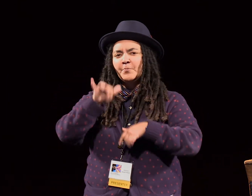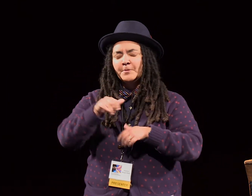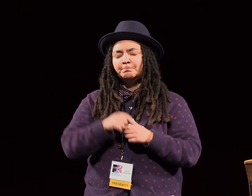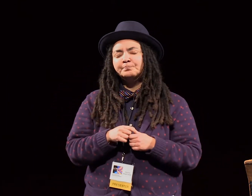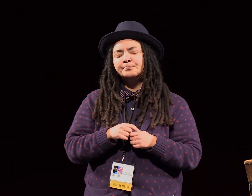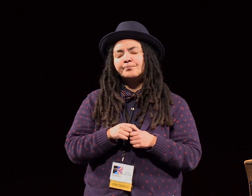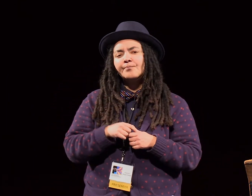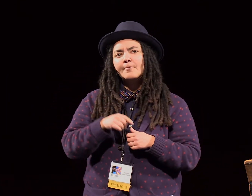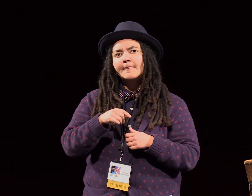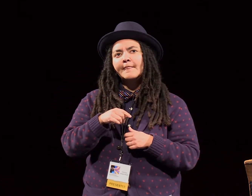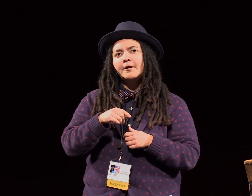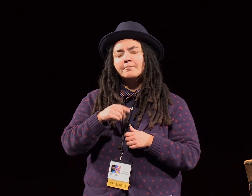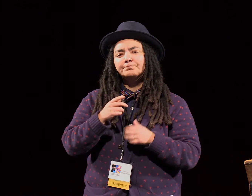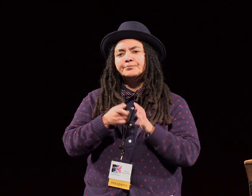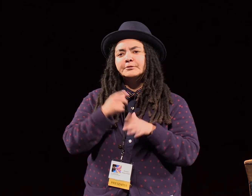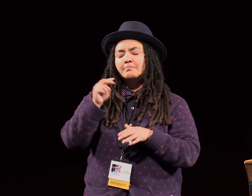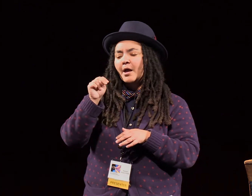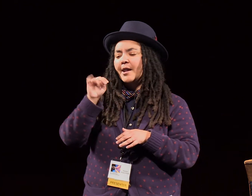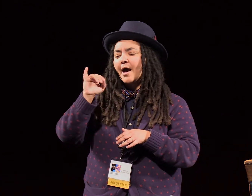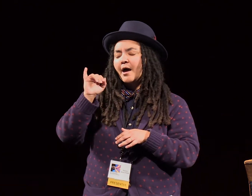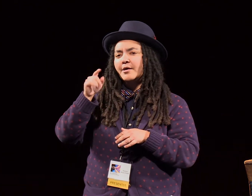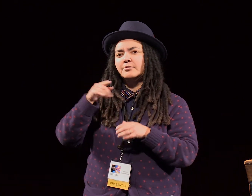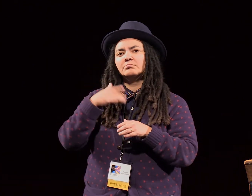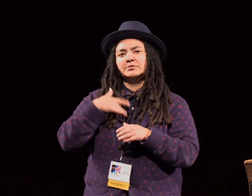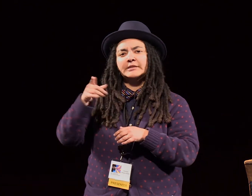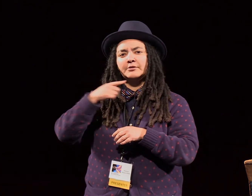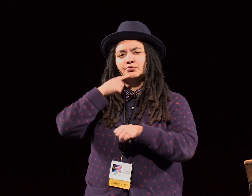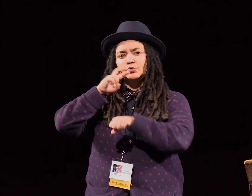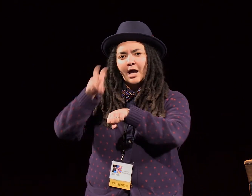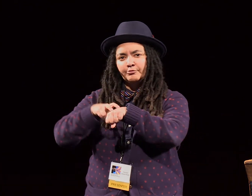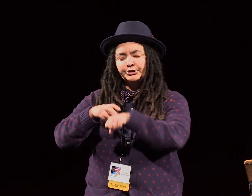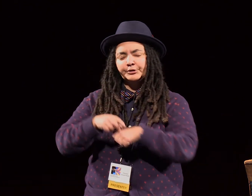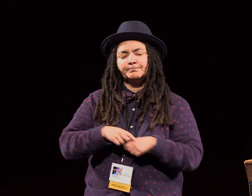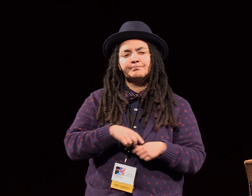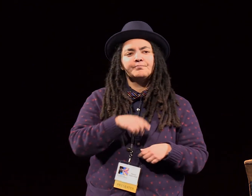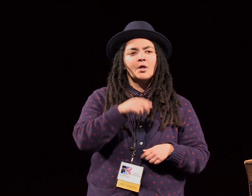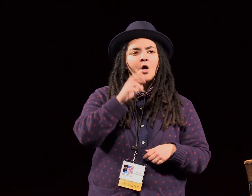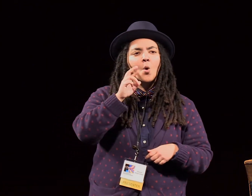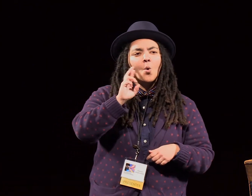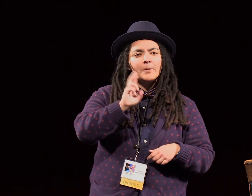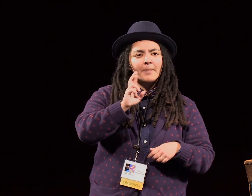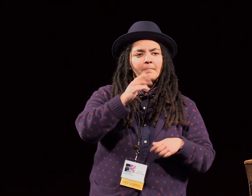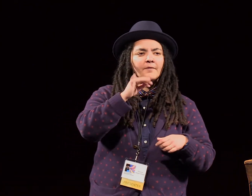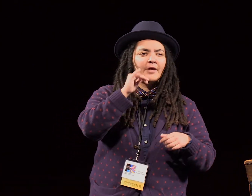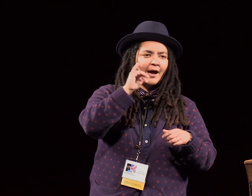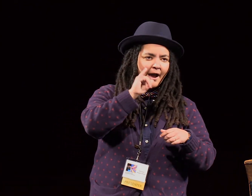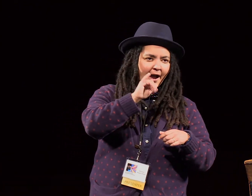There's a lot of dispute about that between Northern Ireland, they typically sign it like this,